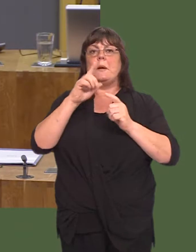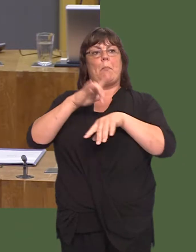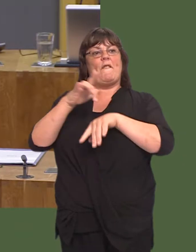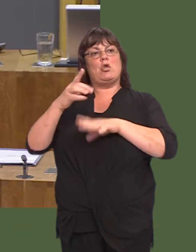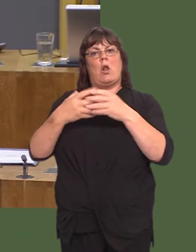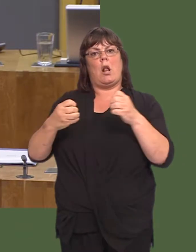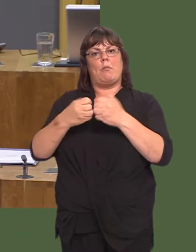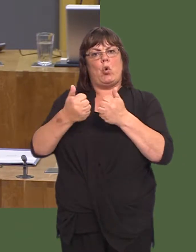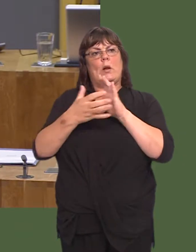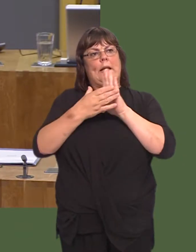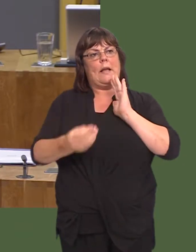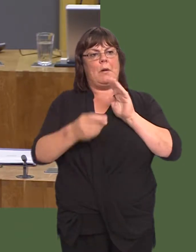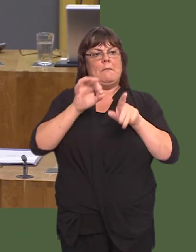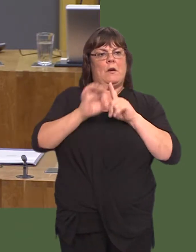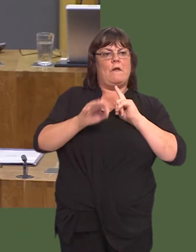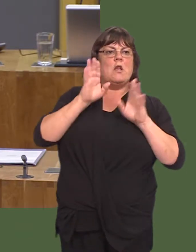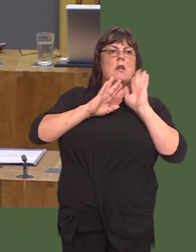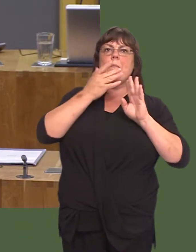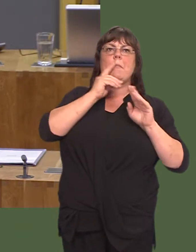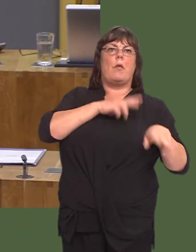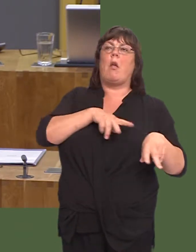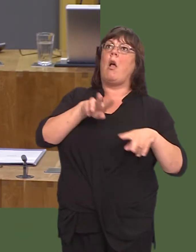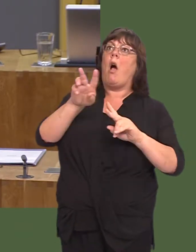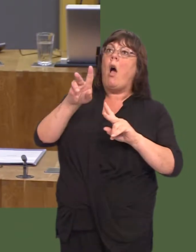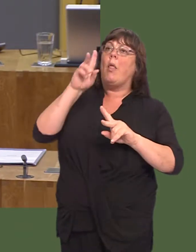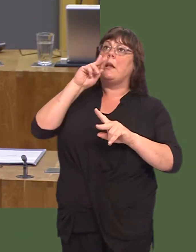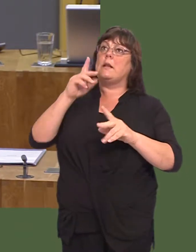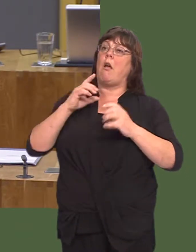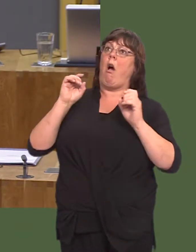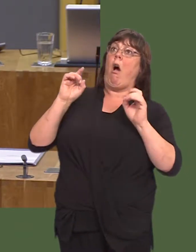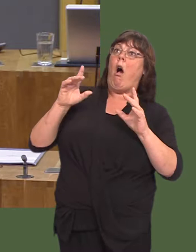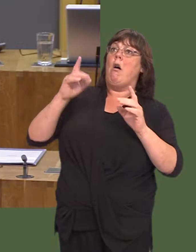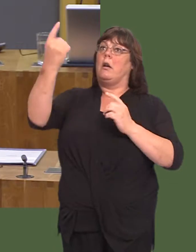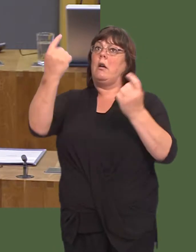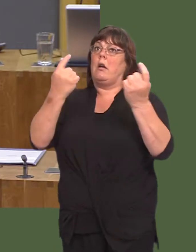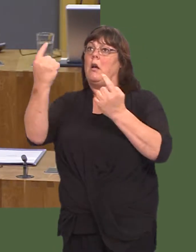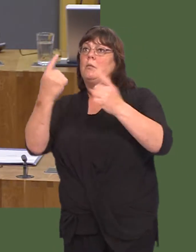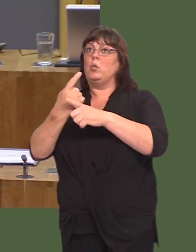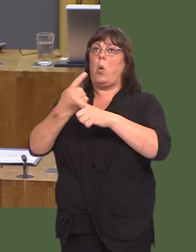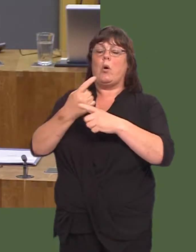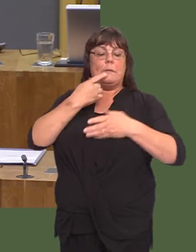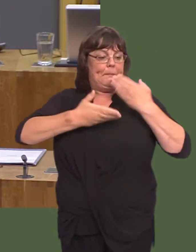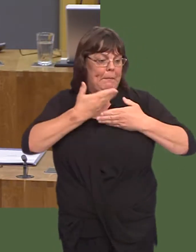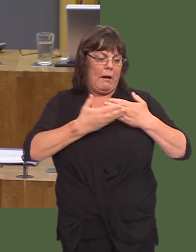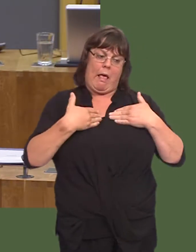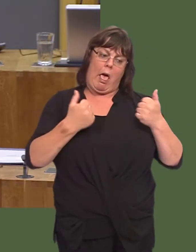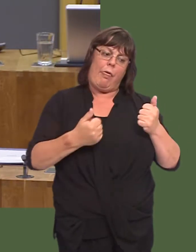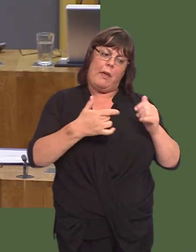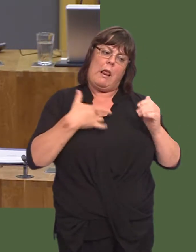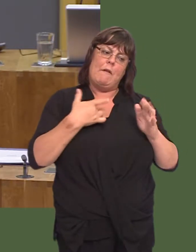Maen nhwín gweld eu harwyr, wrth gwrs, yn dod i siarad ‚ nhw ac yn dweud pa mor bwysig yw hi i fyw yn iach.